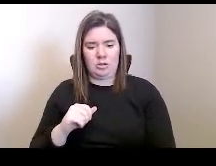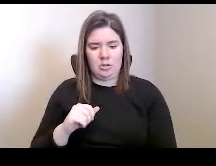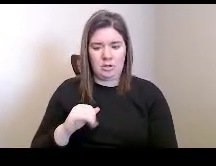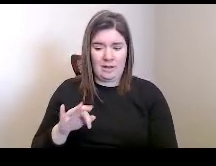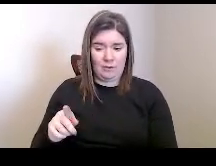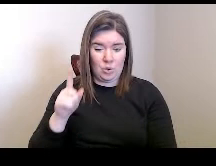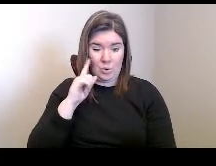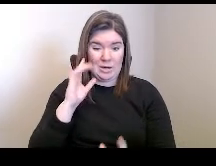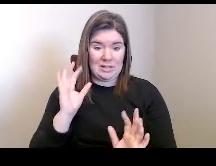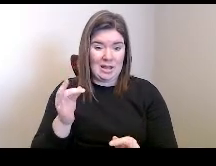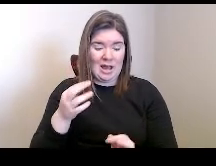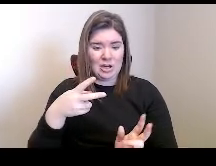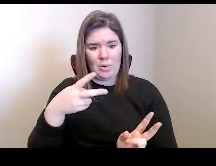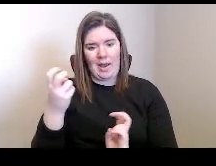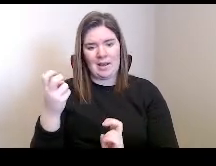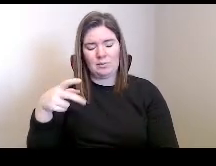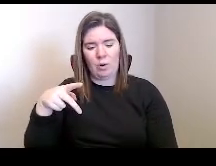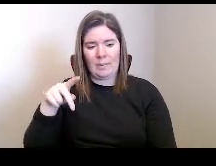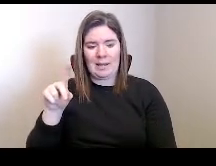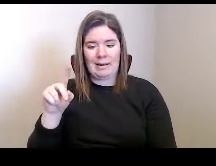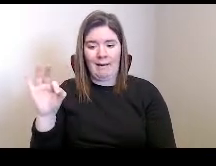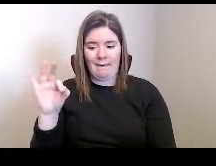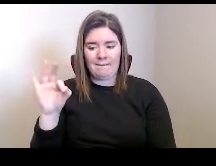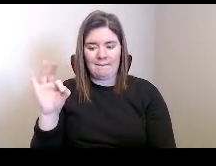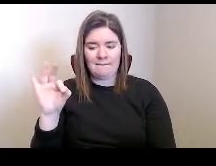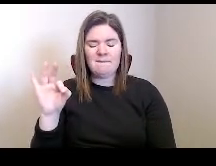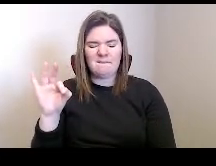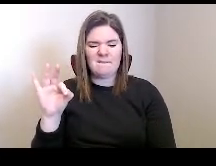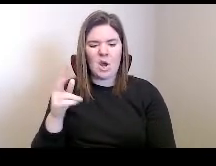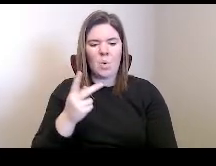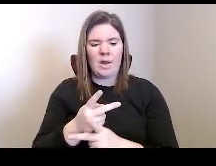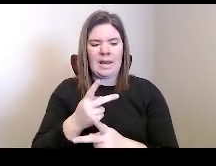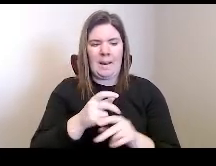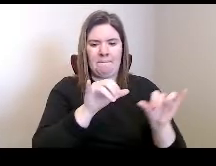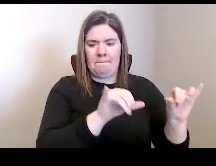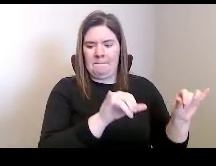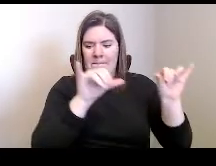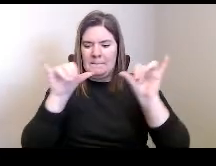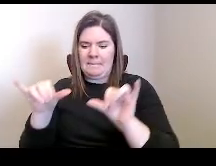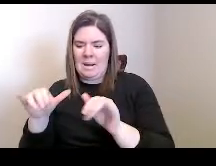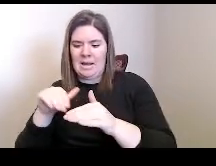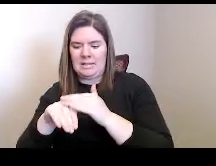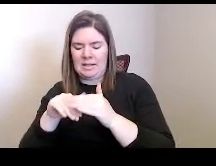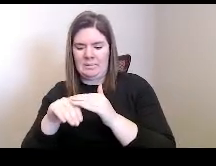a PDF of your document, it will maintain that accessibility when you export it, so...